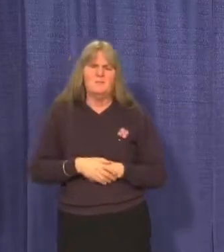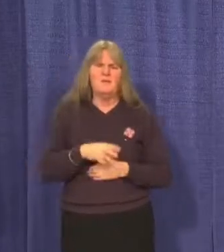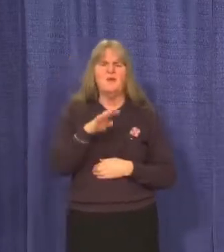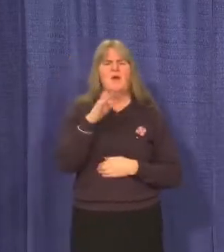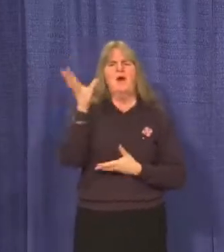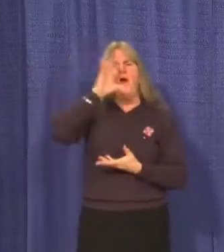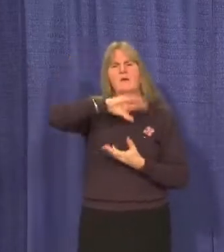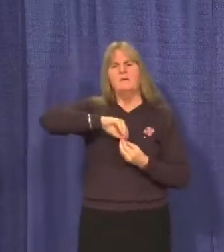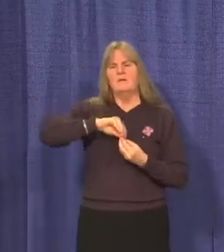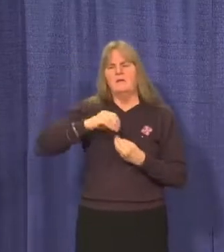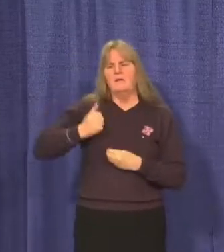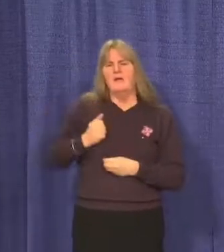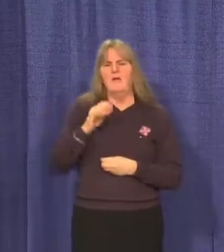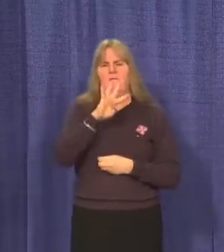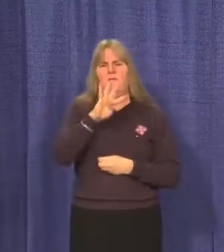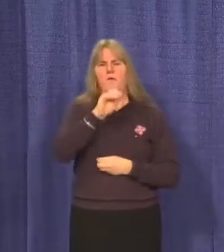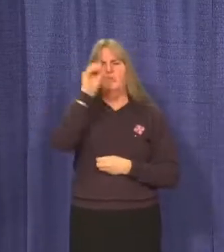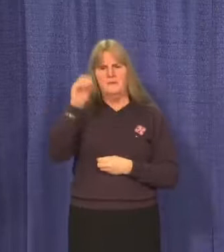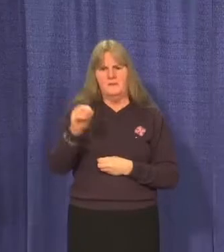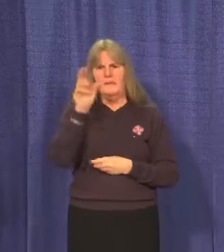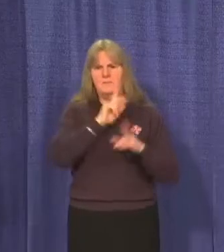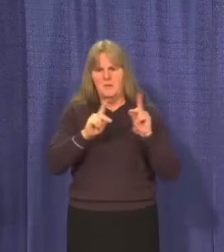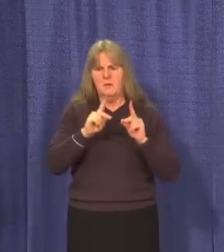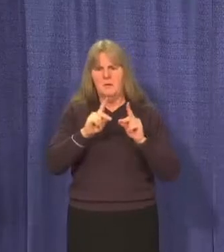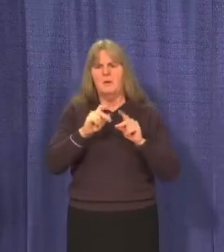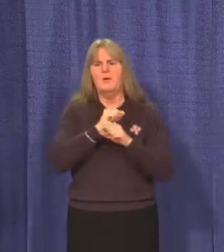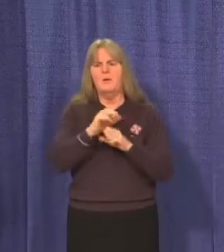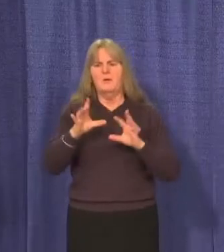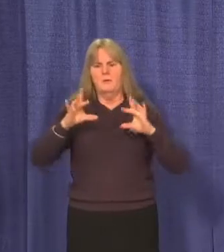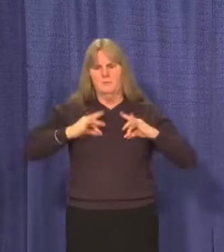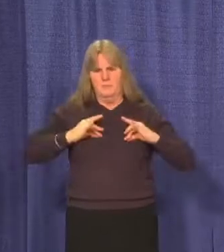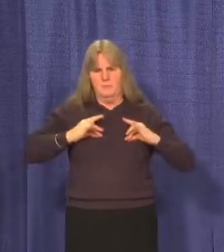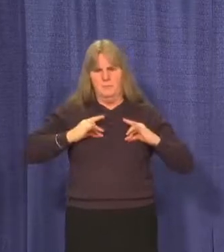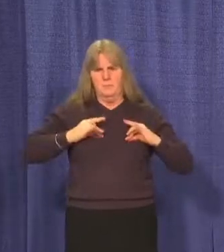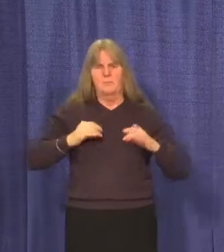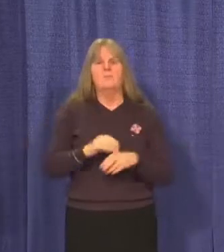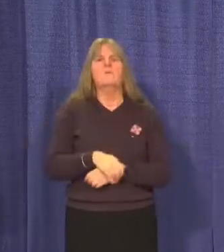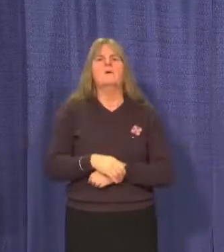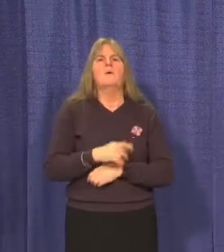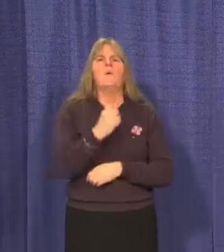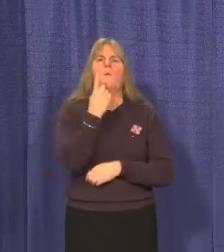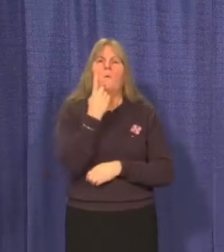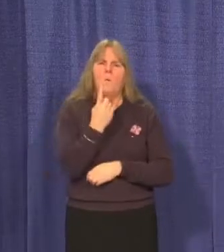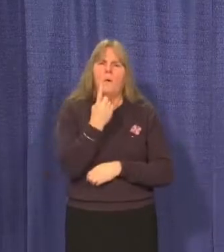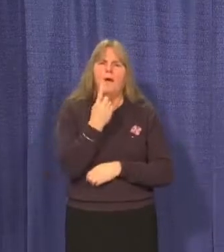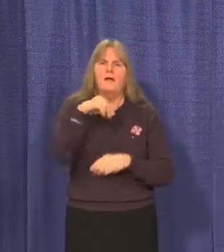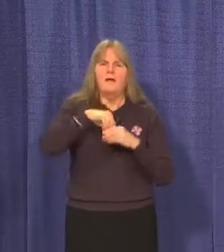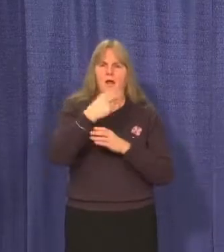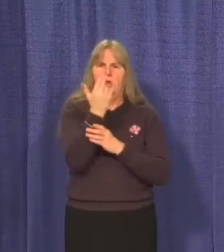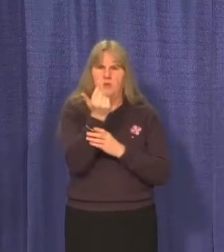contracted the virus. One and 13 has been hospitalized. One in ten may feel long-term